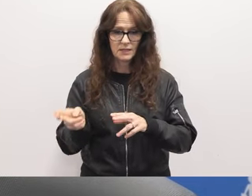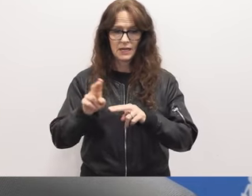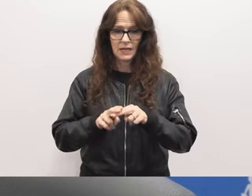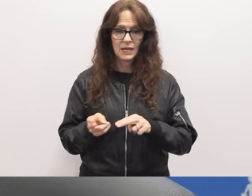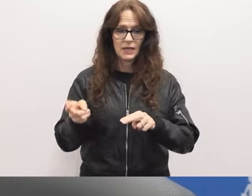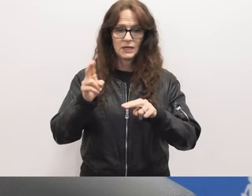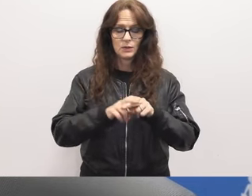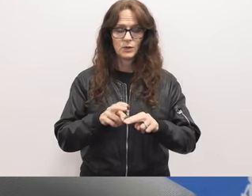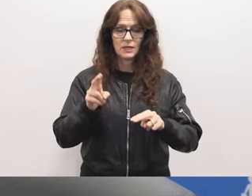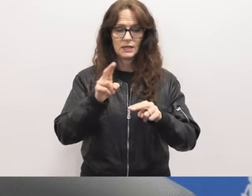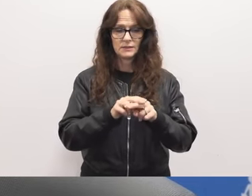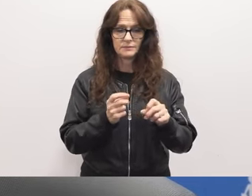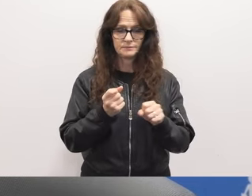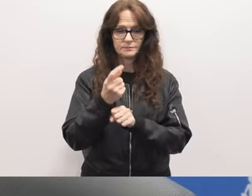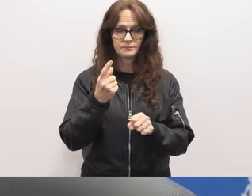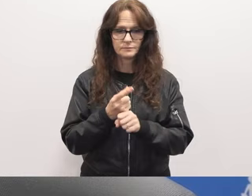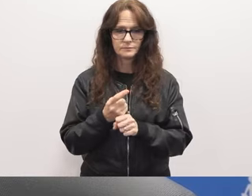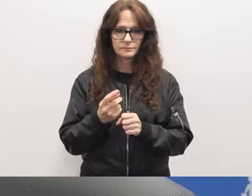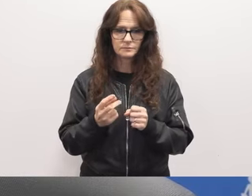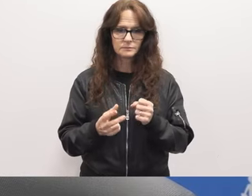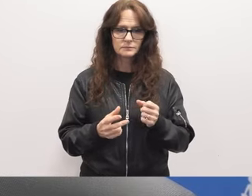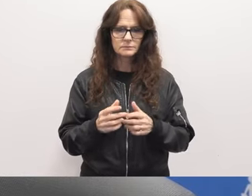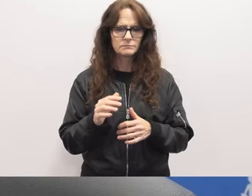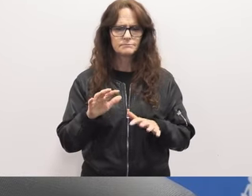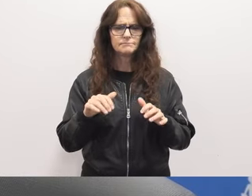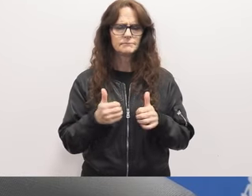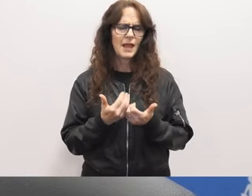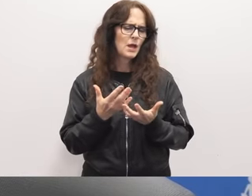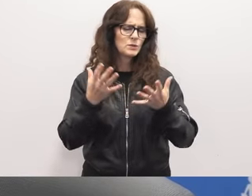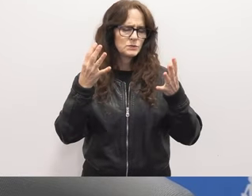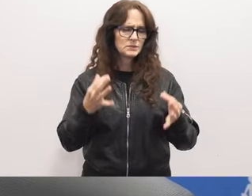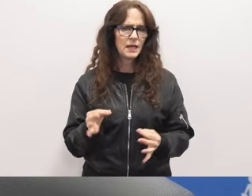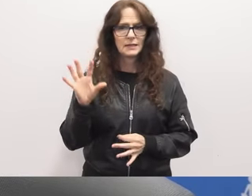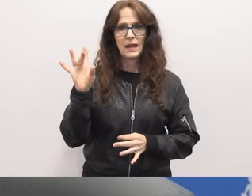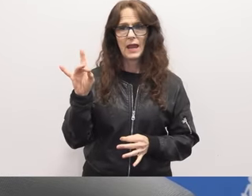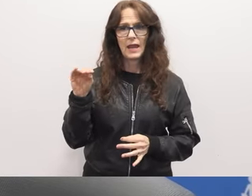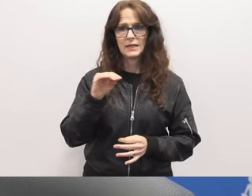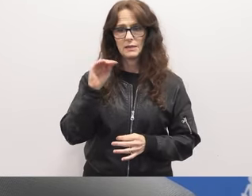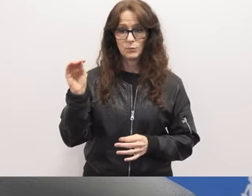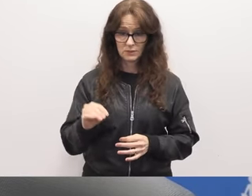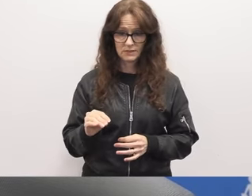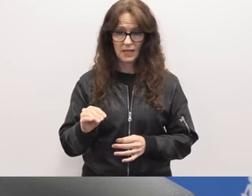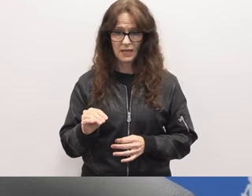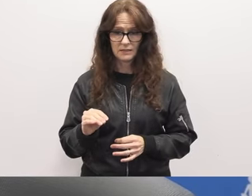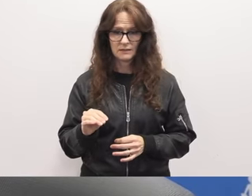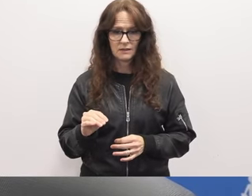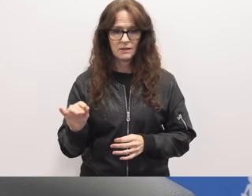So just wanna hear more about how we landed at 80%. And then I wanna point to the same slide